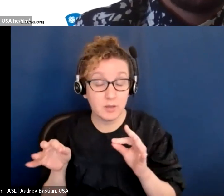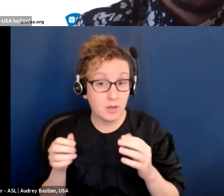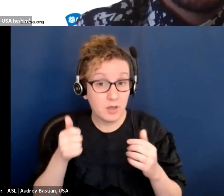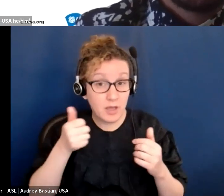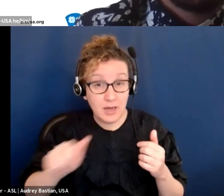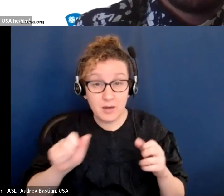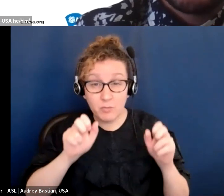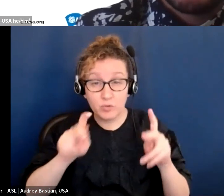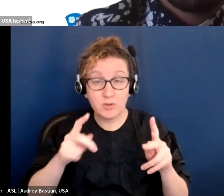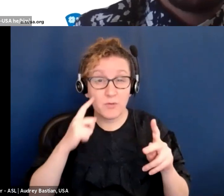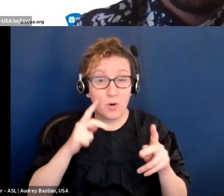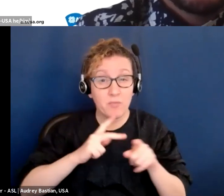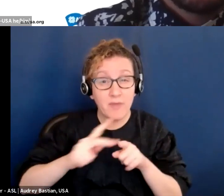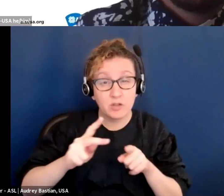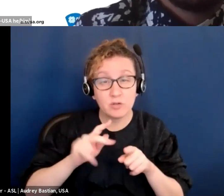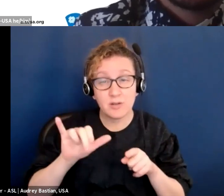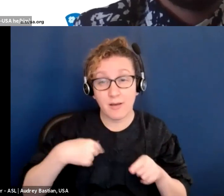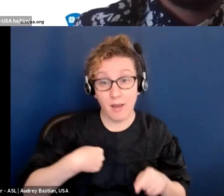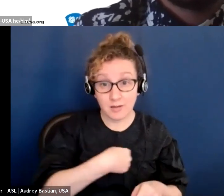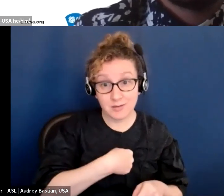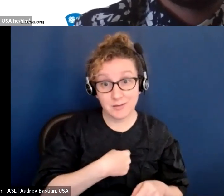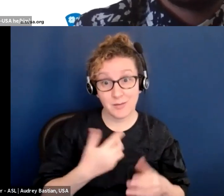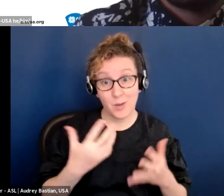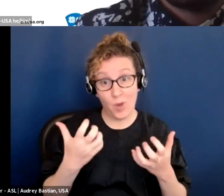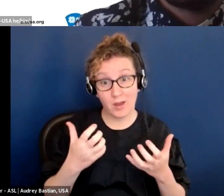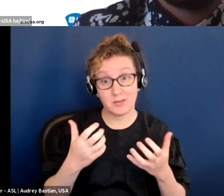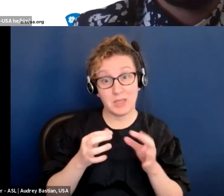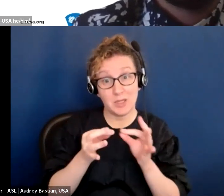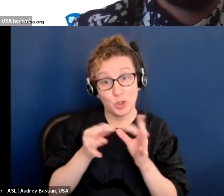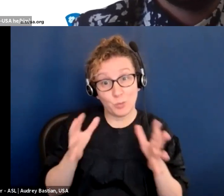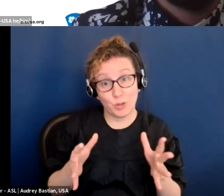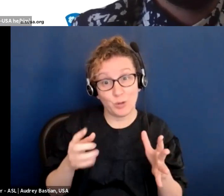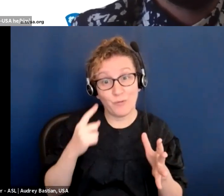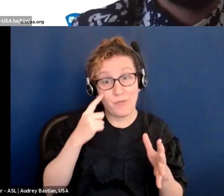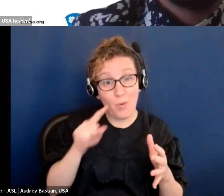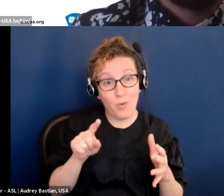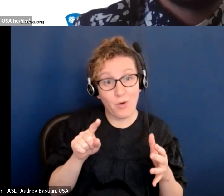for professionals like us that might want to be an interpreter for a deaf or hard of